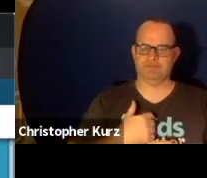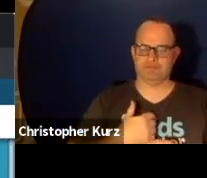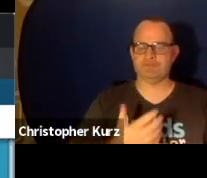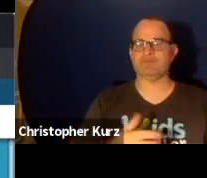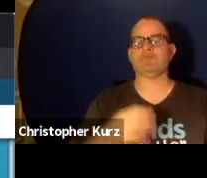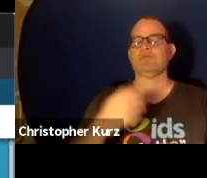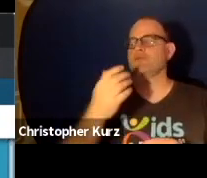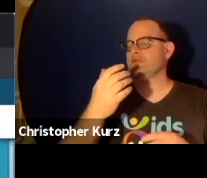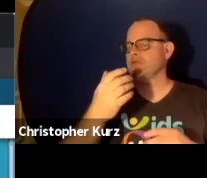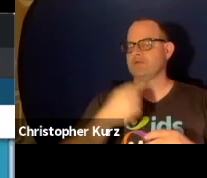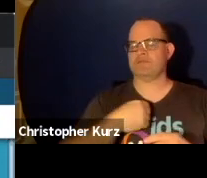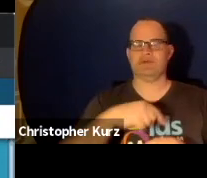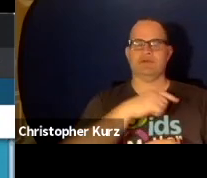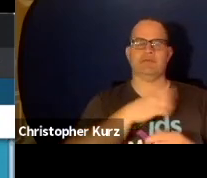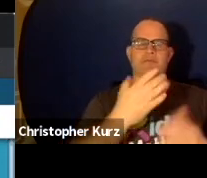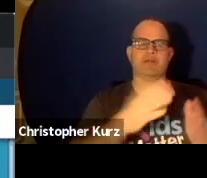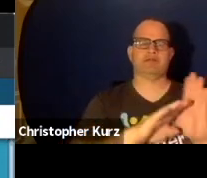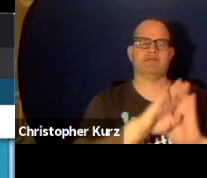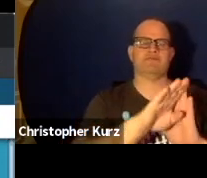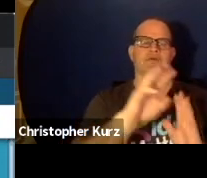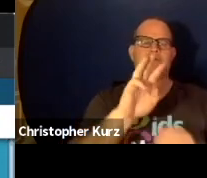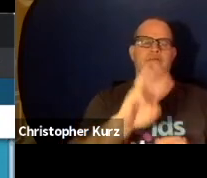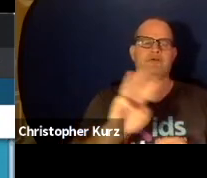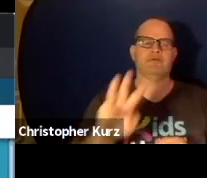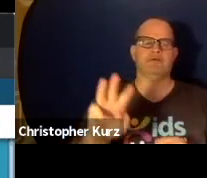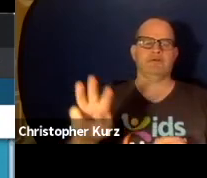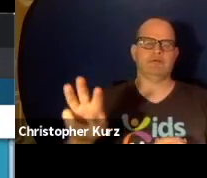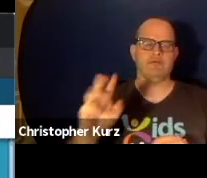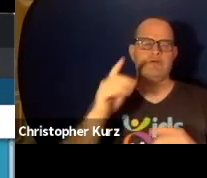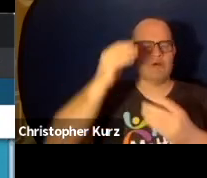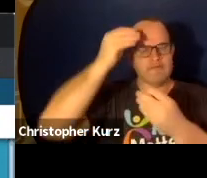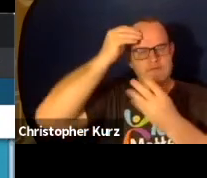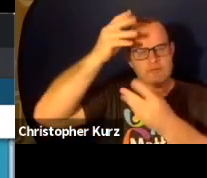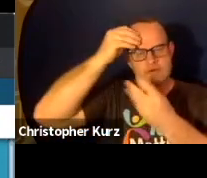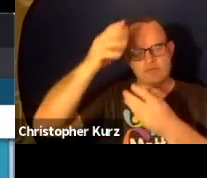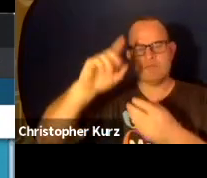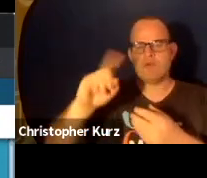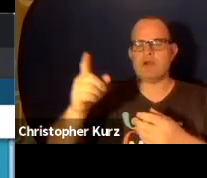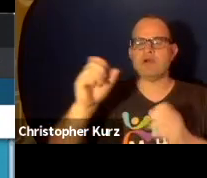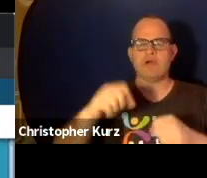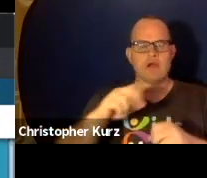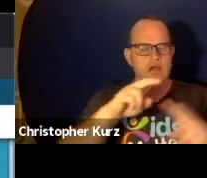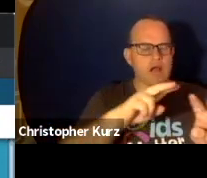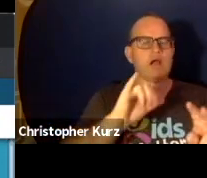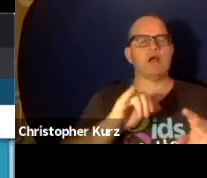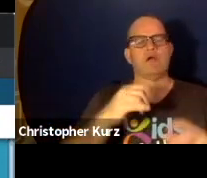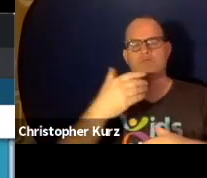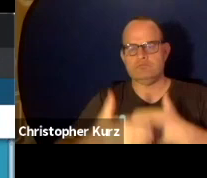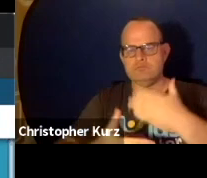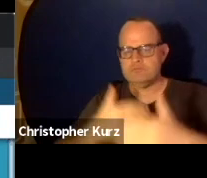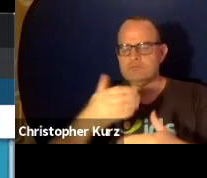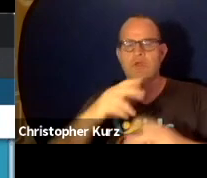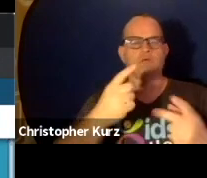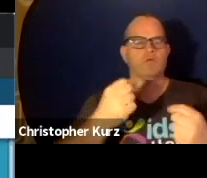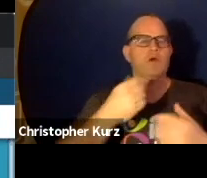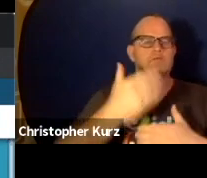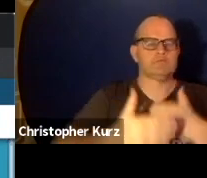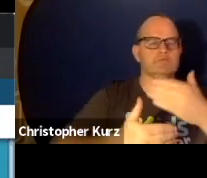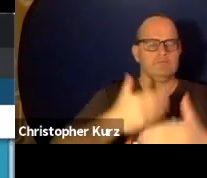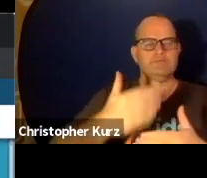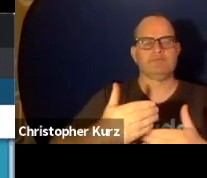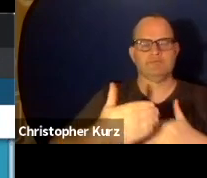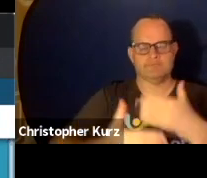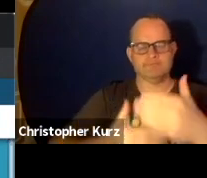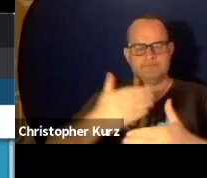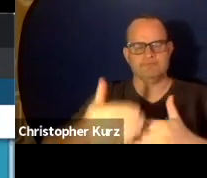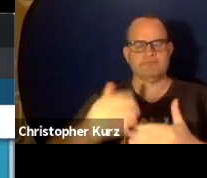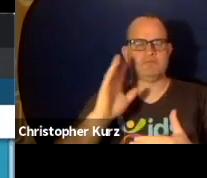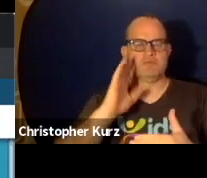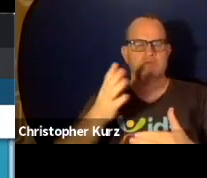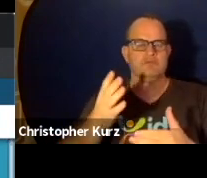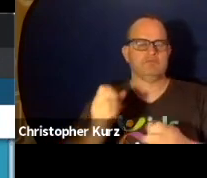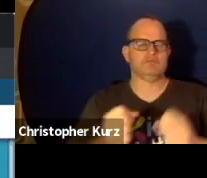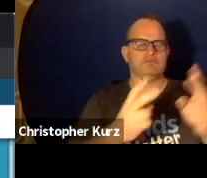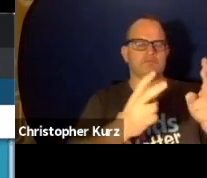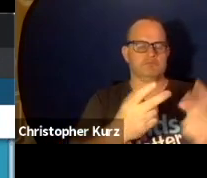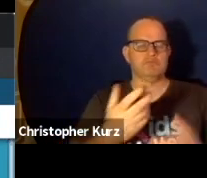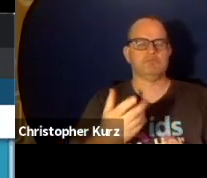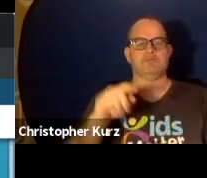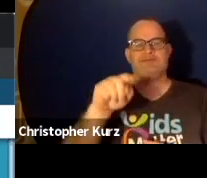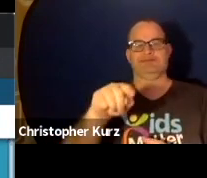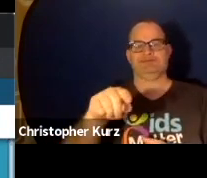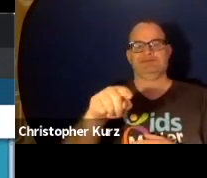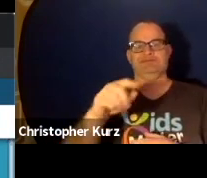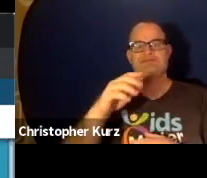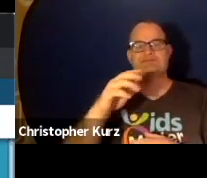If you have any questions, feel free to contact me.